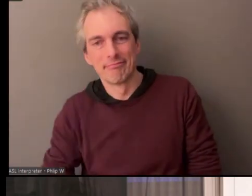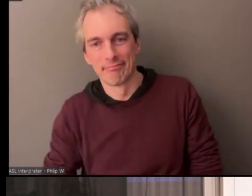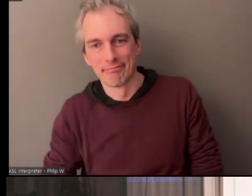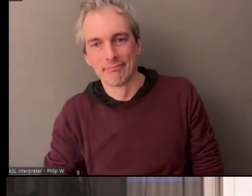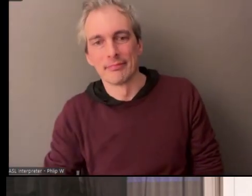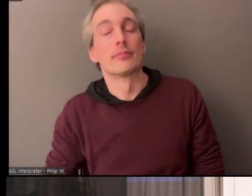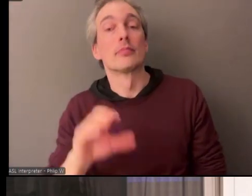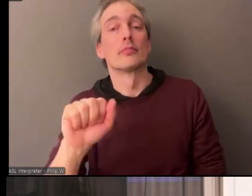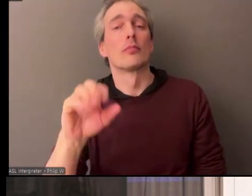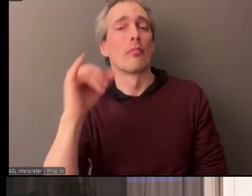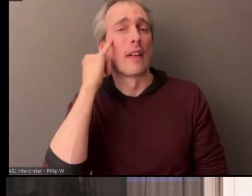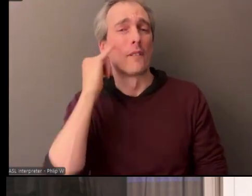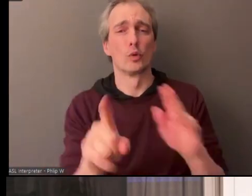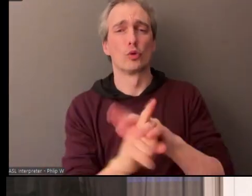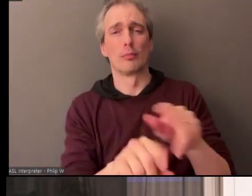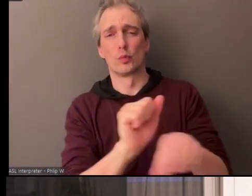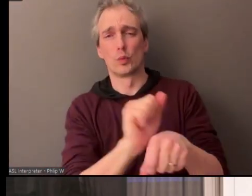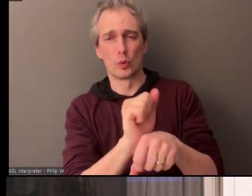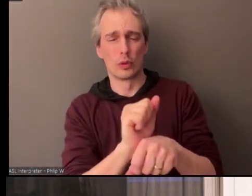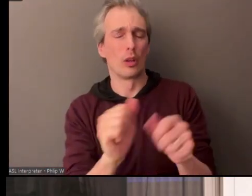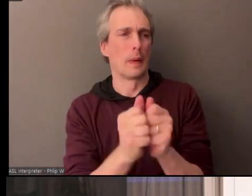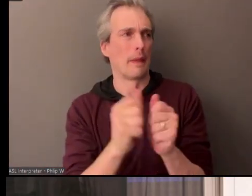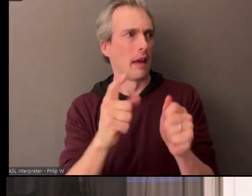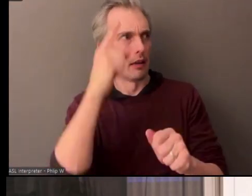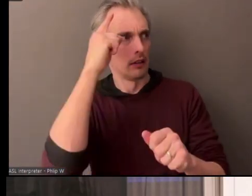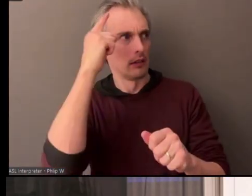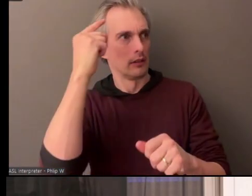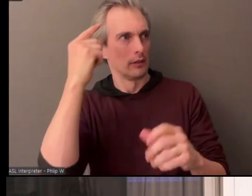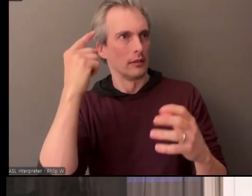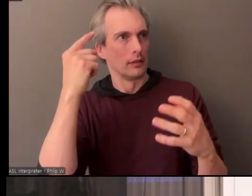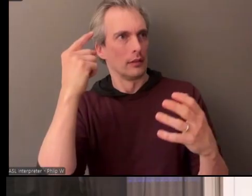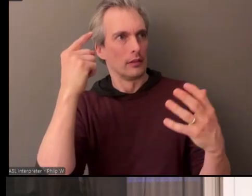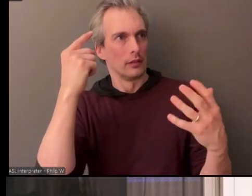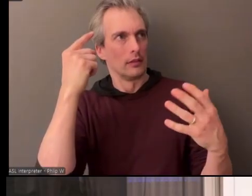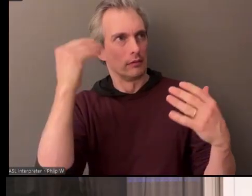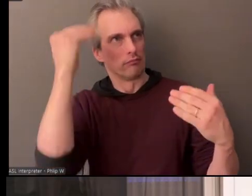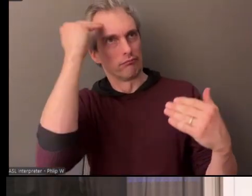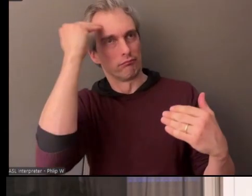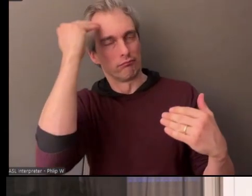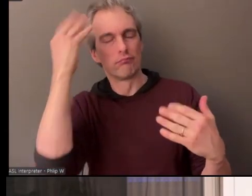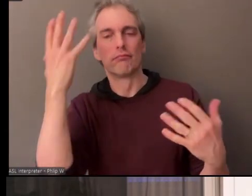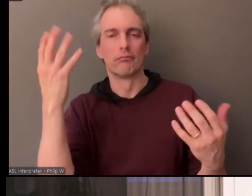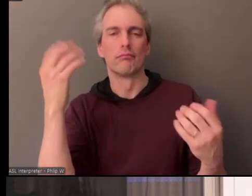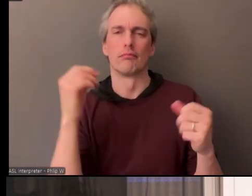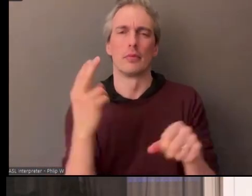think we can make some really big progress in the accessibility space. So let's talk about what I mean by that.